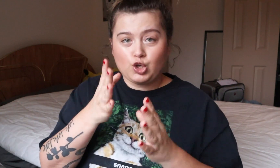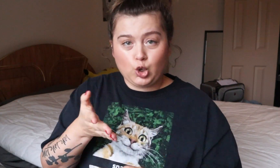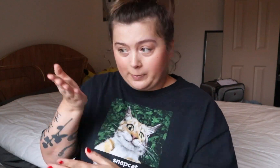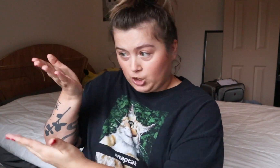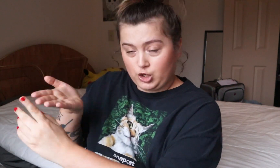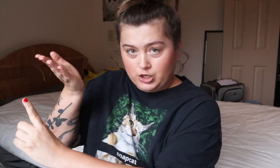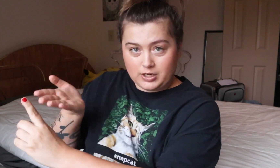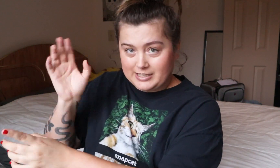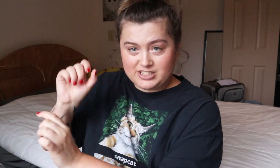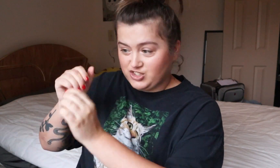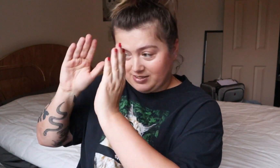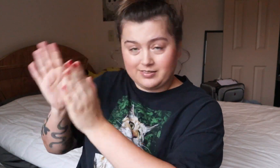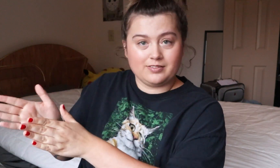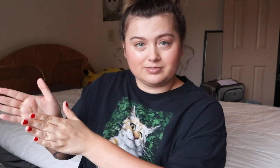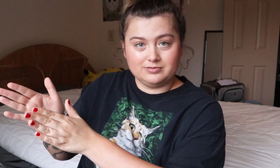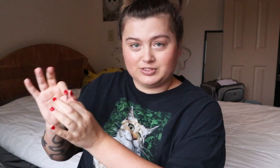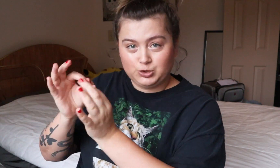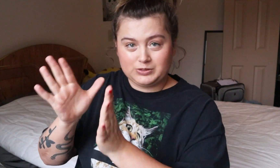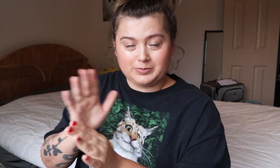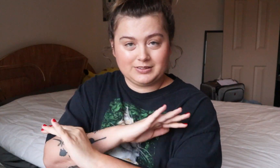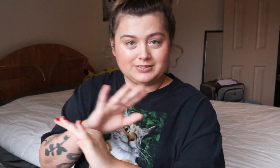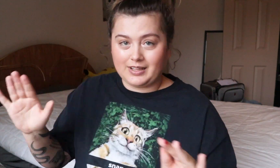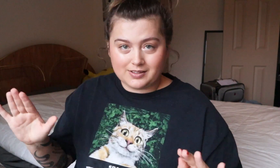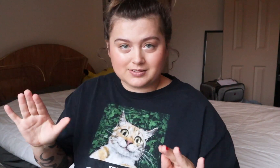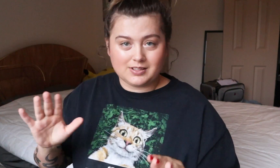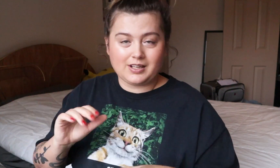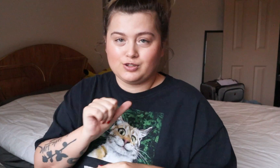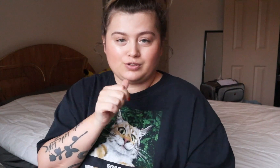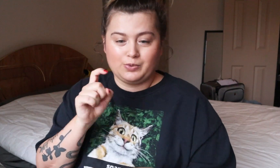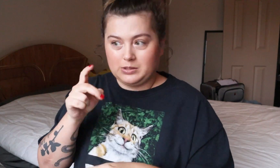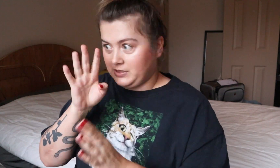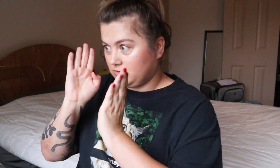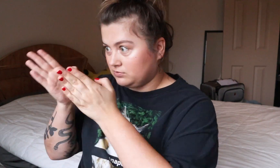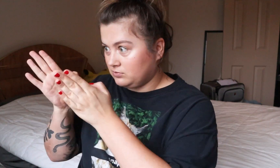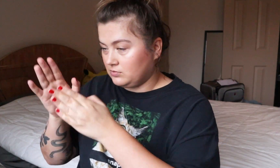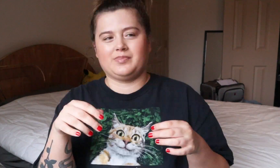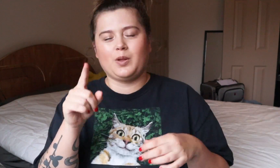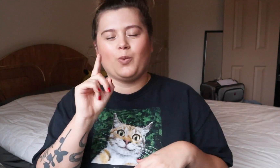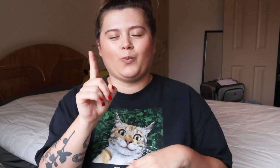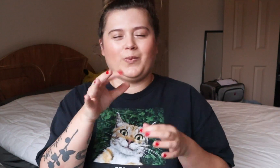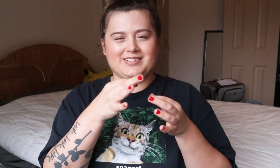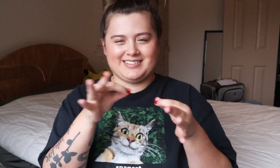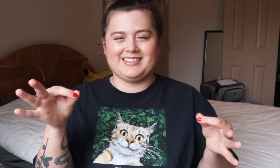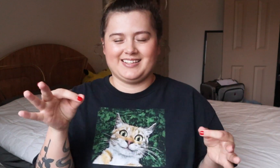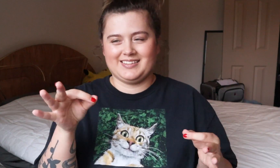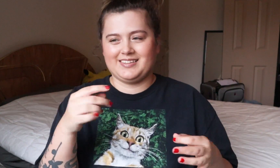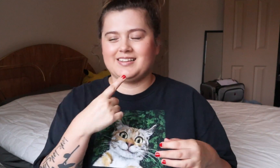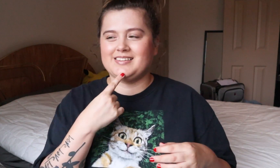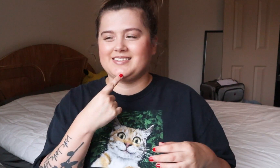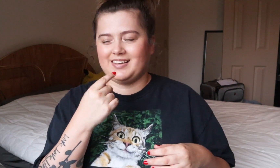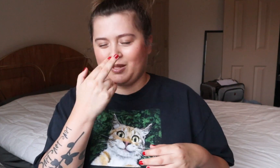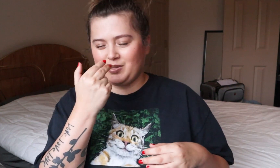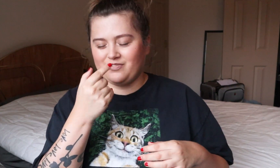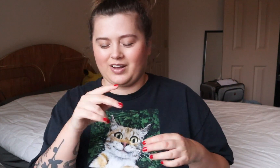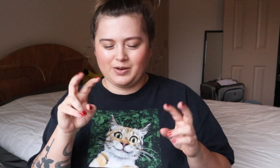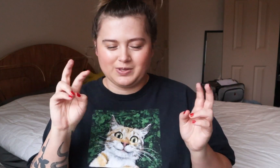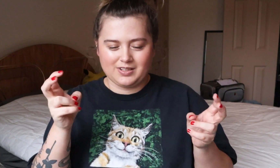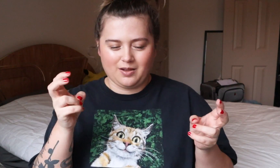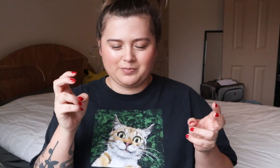The interpreter is there to interpret and that is it. So you don't need to be focused on them. Brian said something I thought was funny: